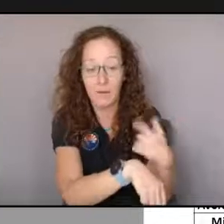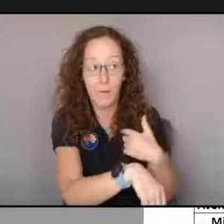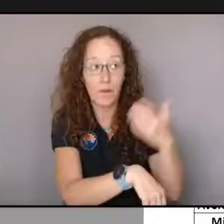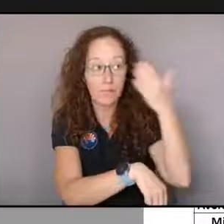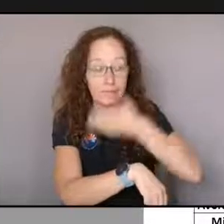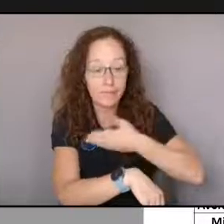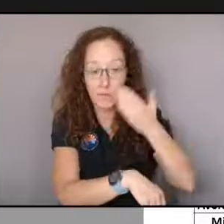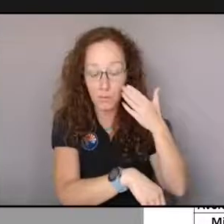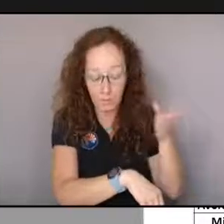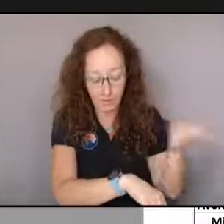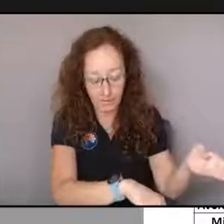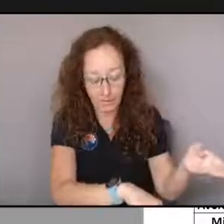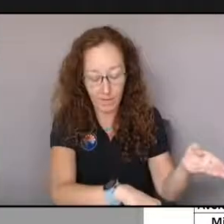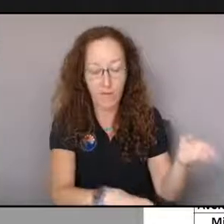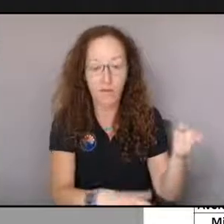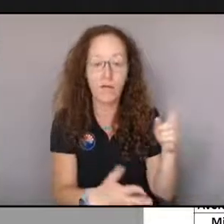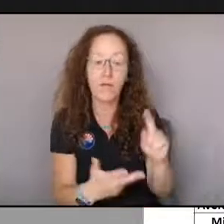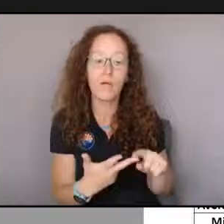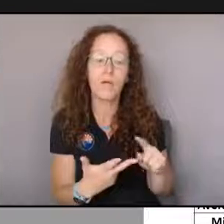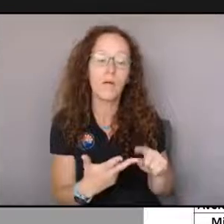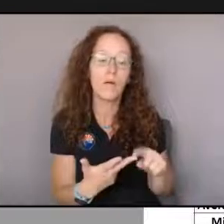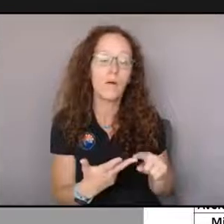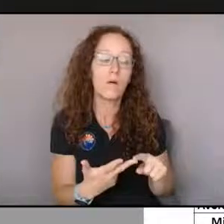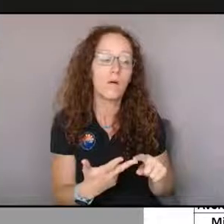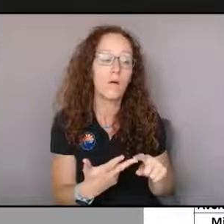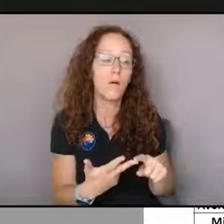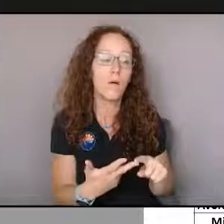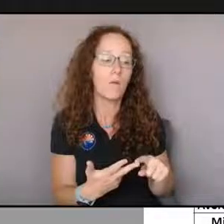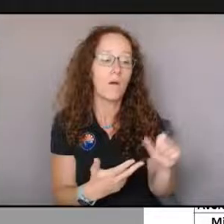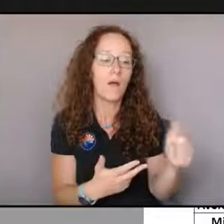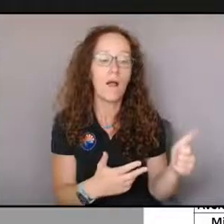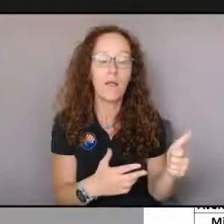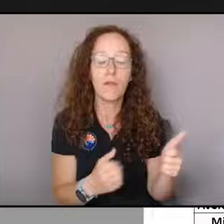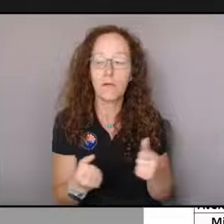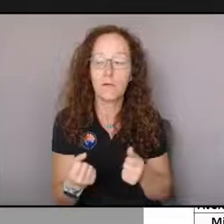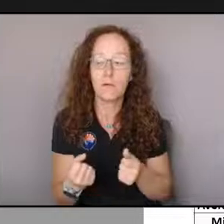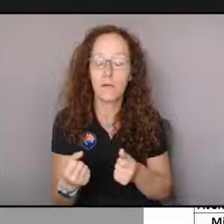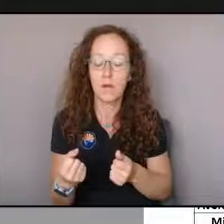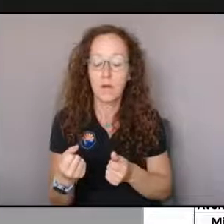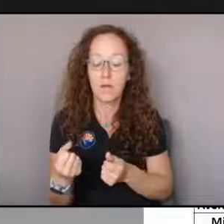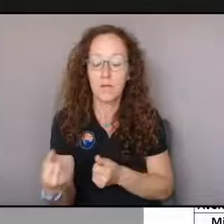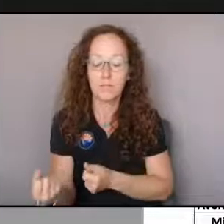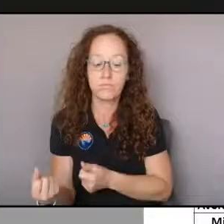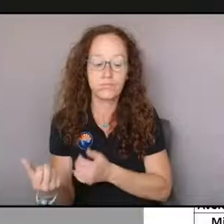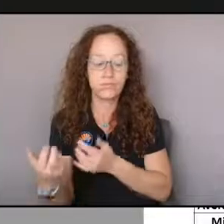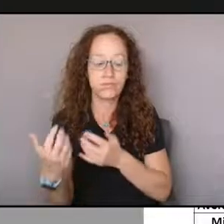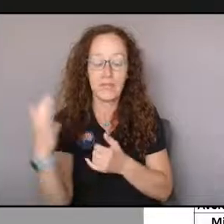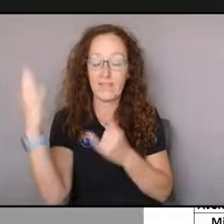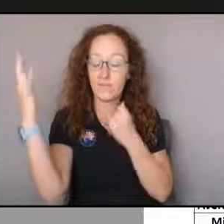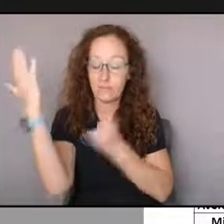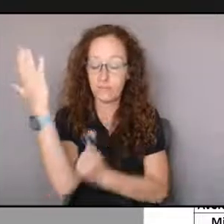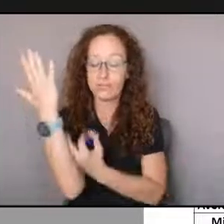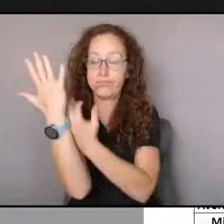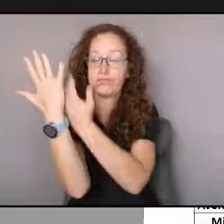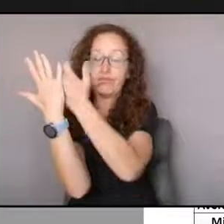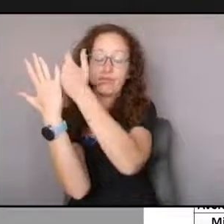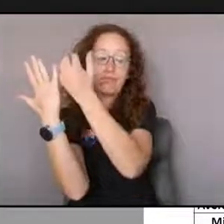OUTSIDE THE CONTROL LINES, OR SPOT FIRE FROM ANY KIND OF EMBER WASH THAT MAY COME UP THE TORCHING TREE OR